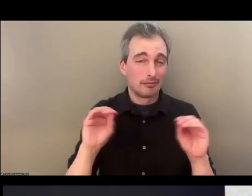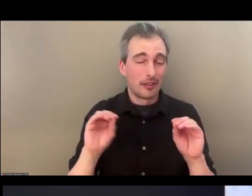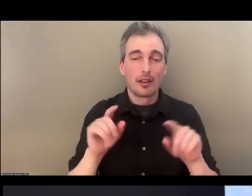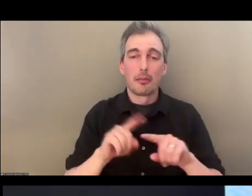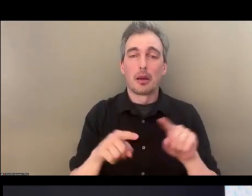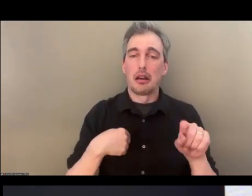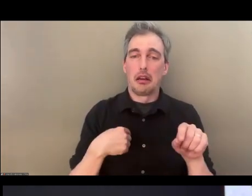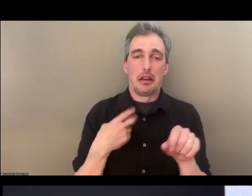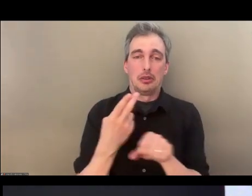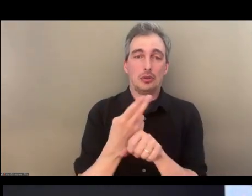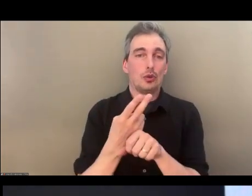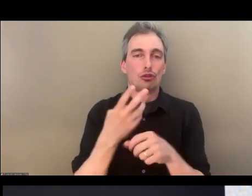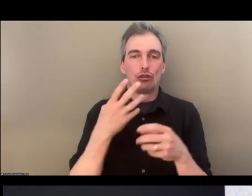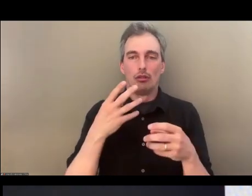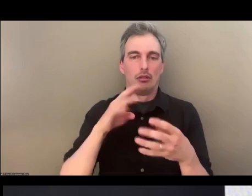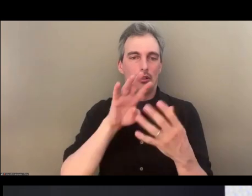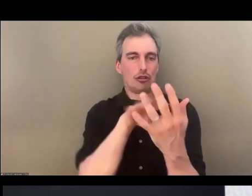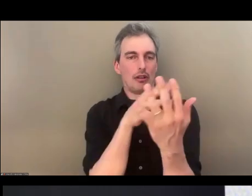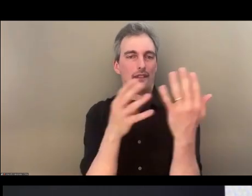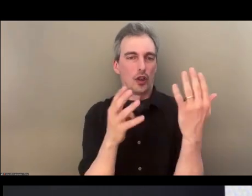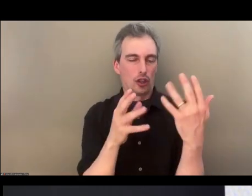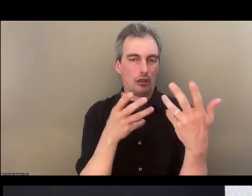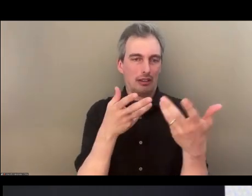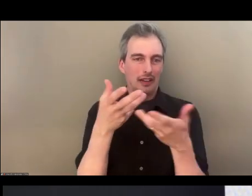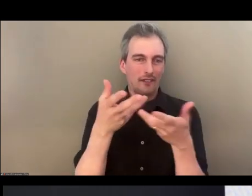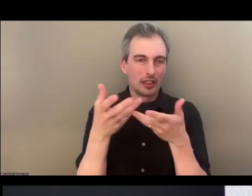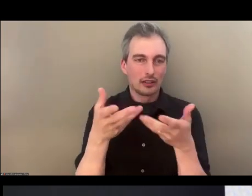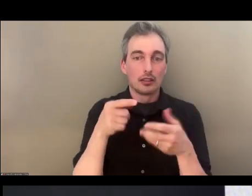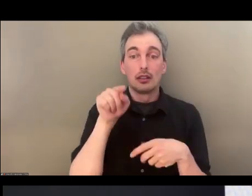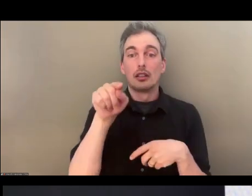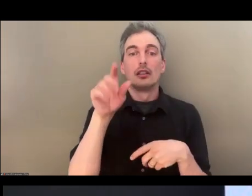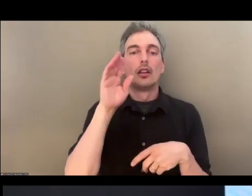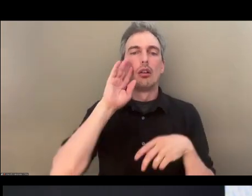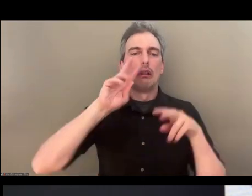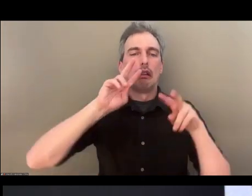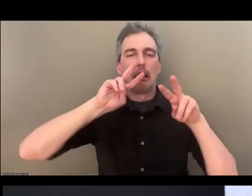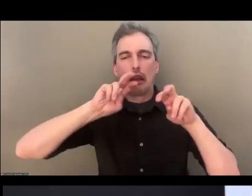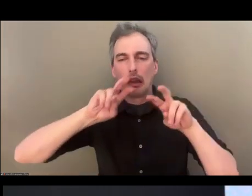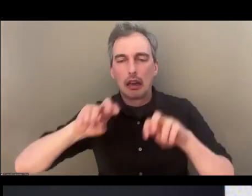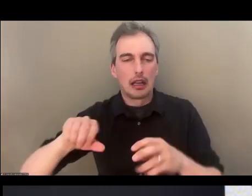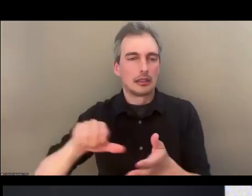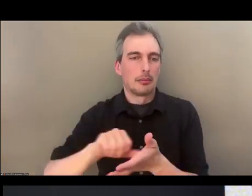get extremely granular about the environment that they are working in.